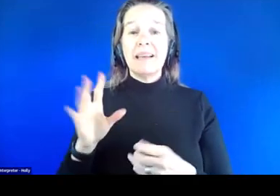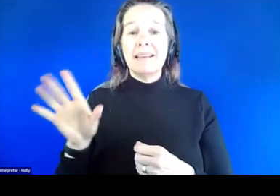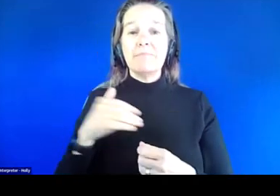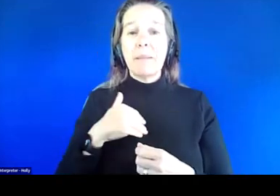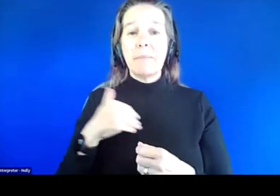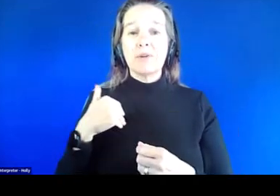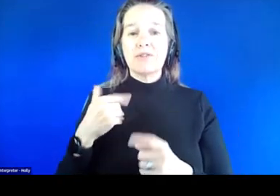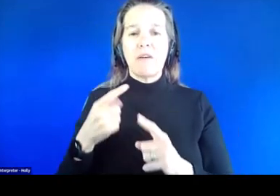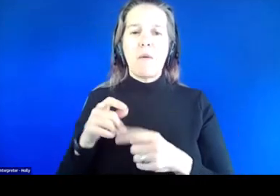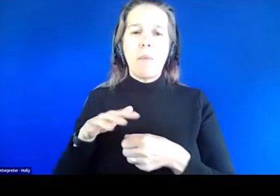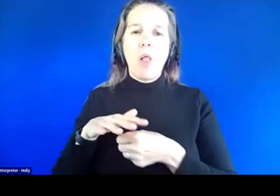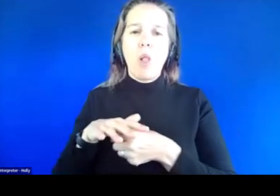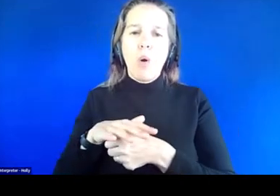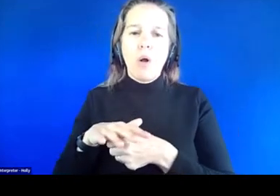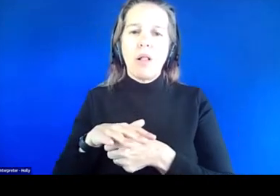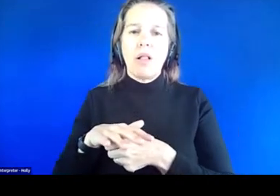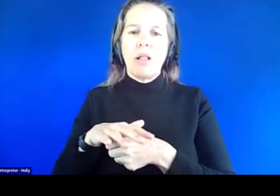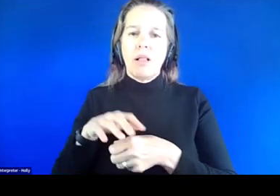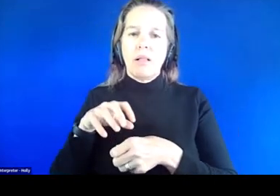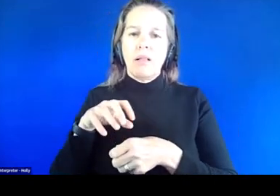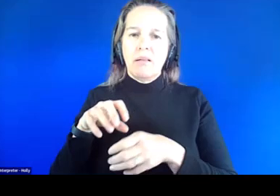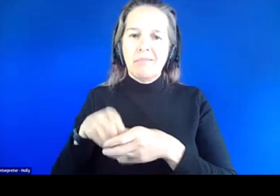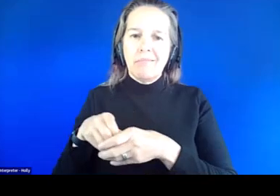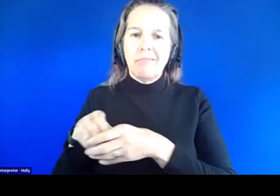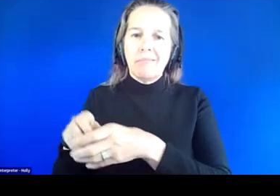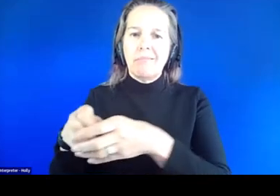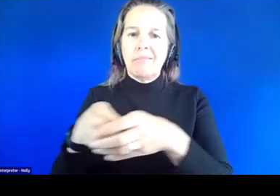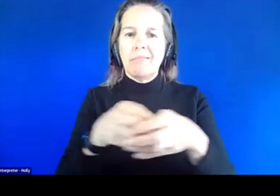these are people that rely on long-term services and